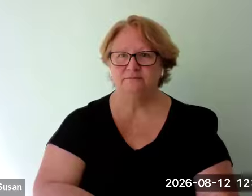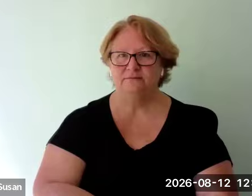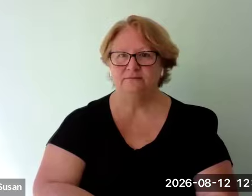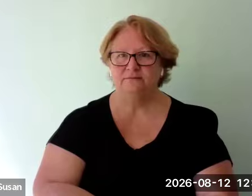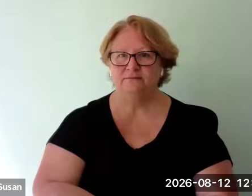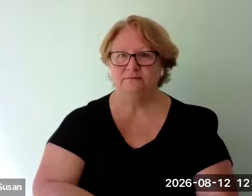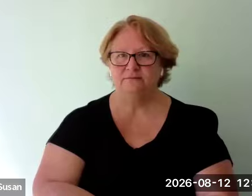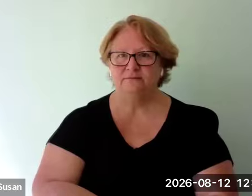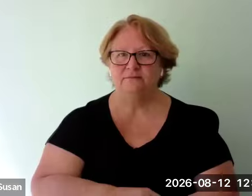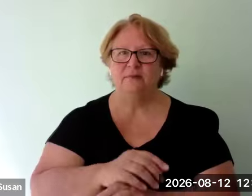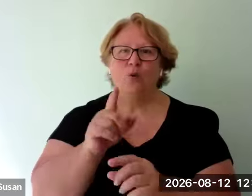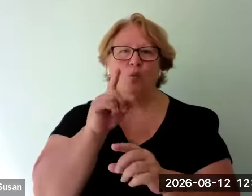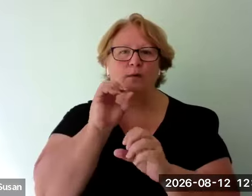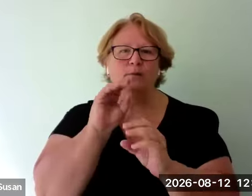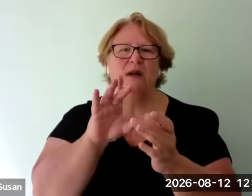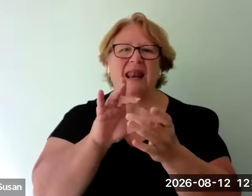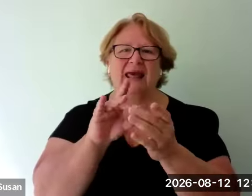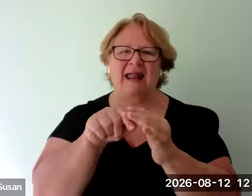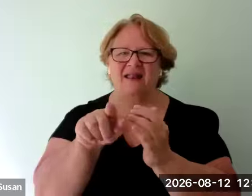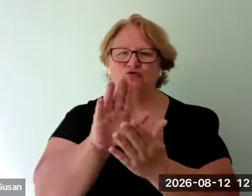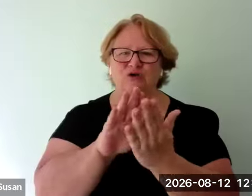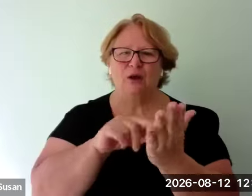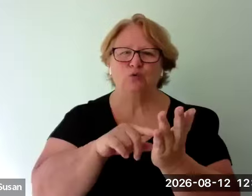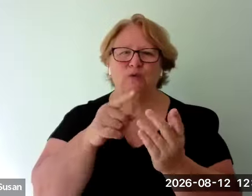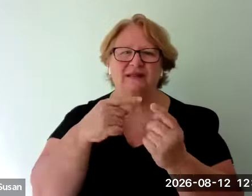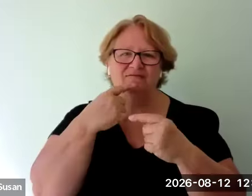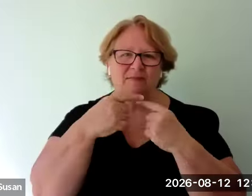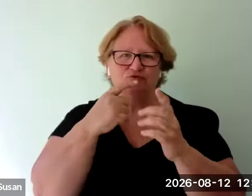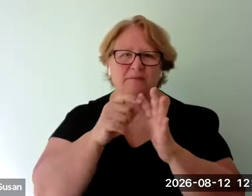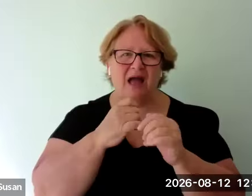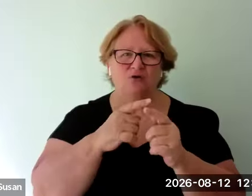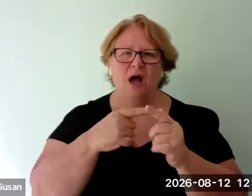at our information page. And so I think if someone can just